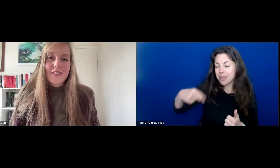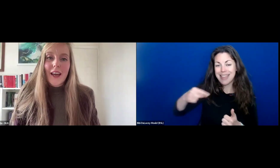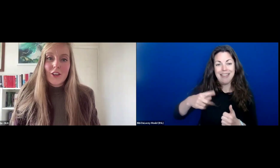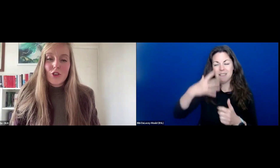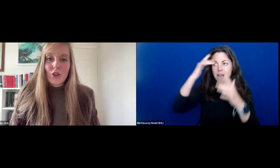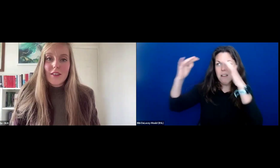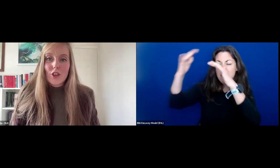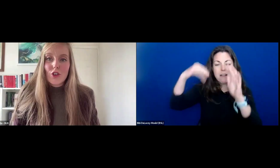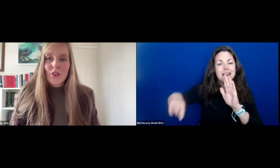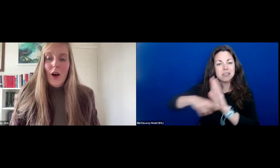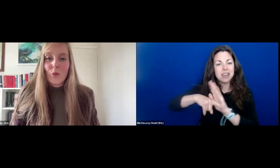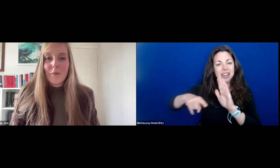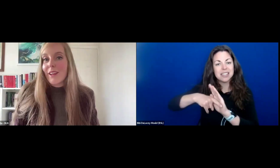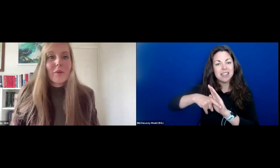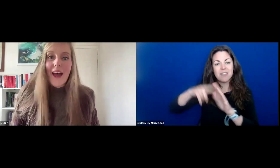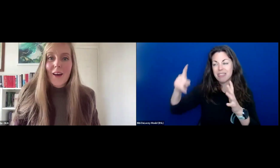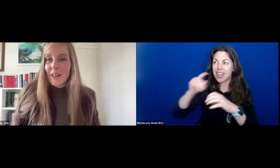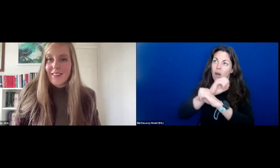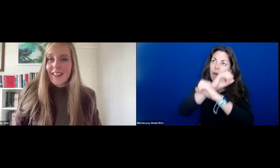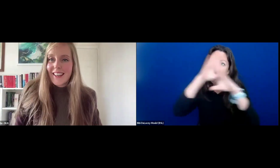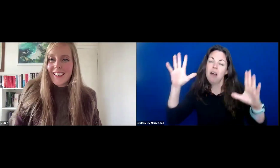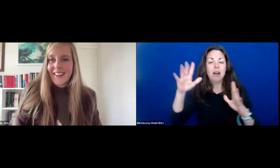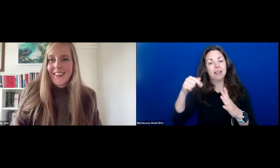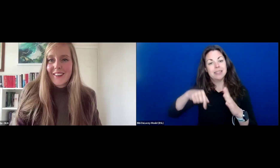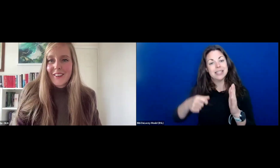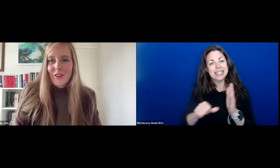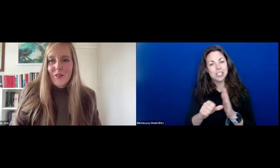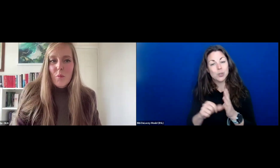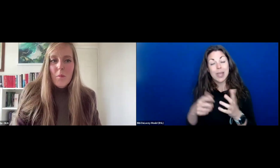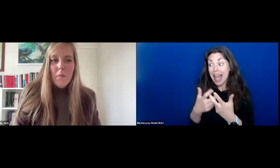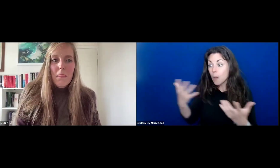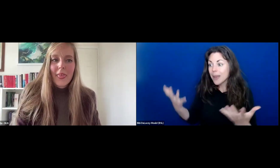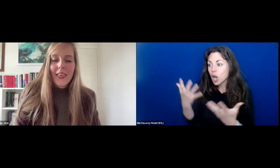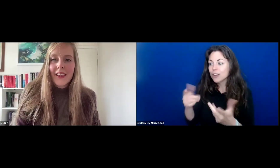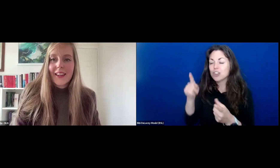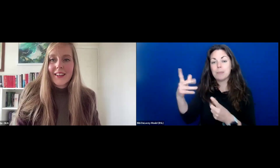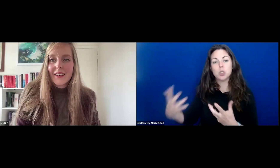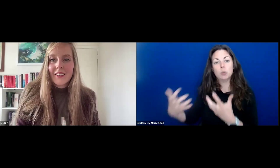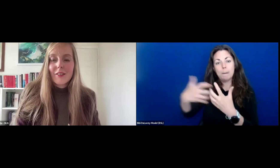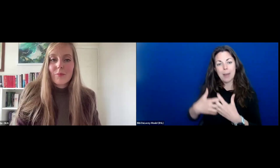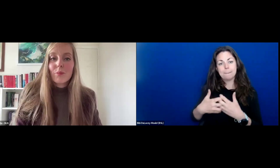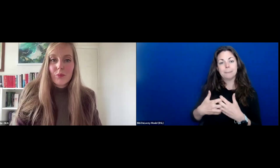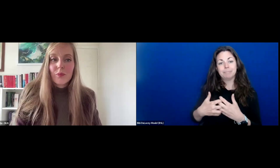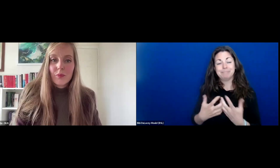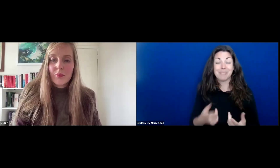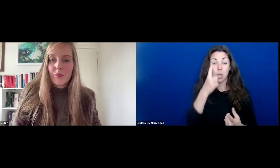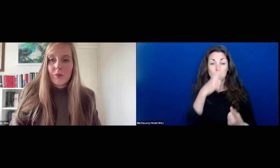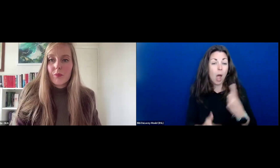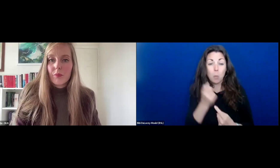aren't as engaged on these issues, how we make them care, basically. Cara: You're not always gonna make people care, but what you can do is educate